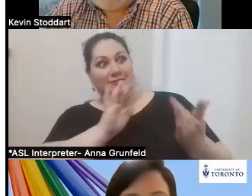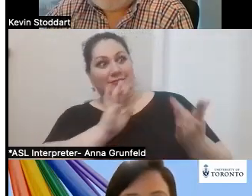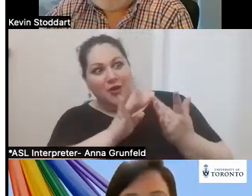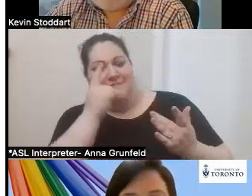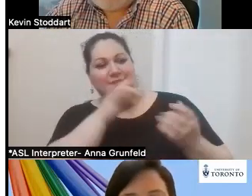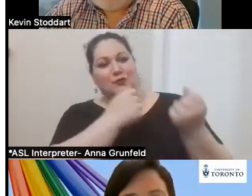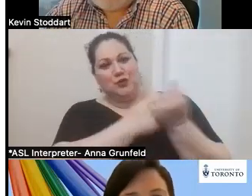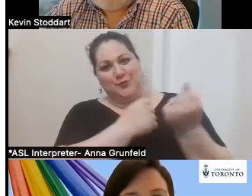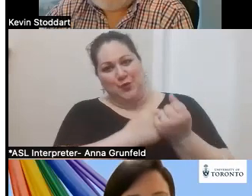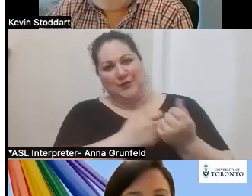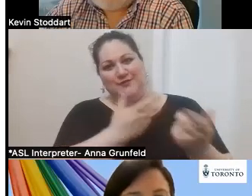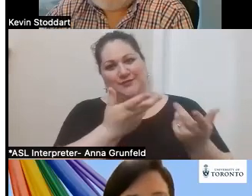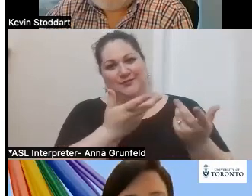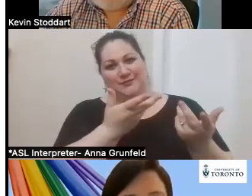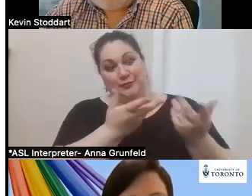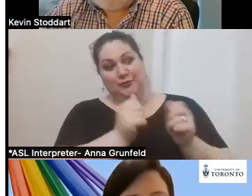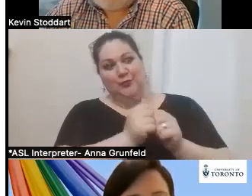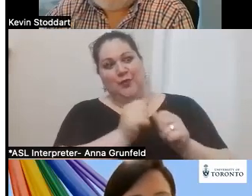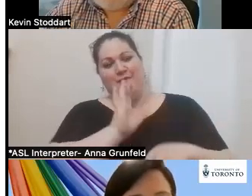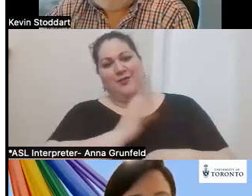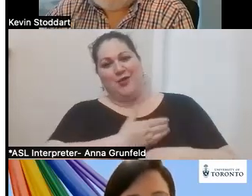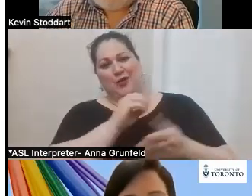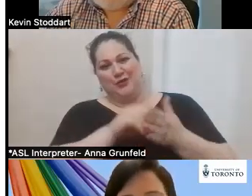So, we really, really appreciate you being here today.